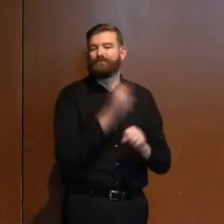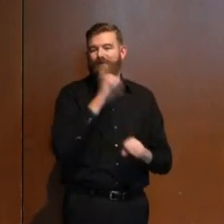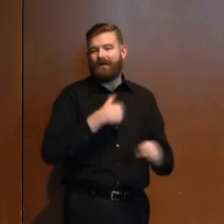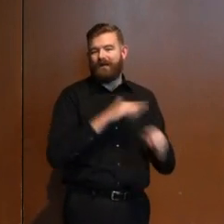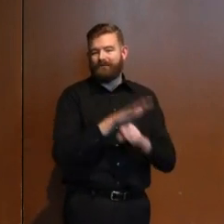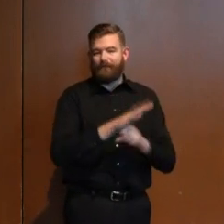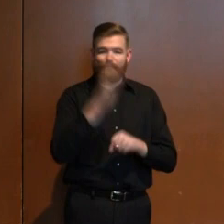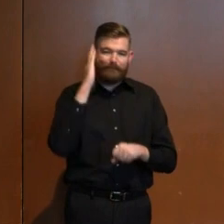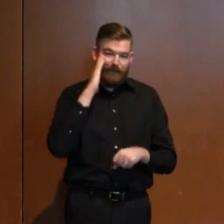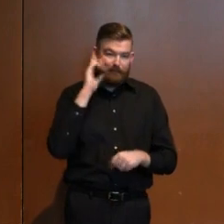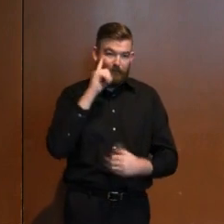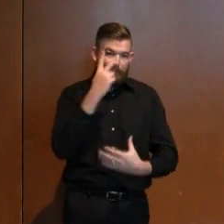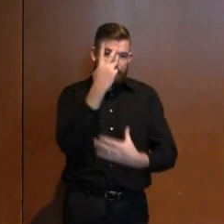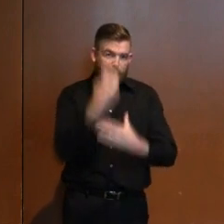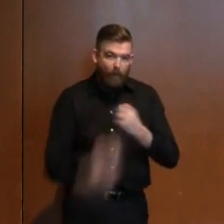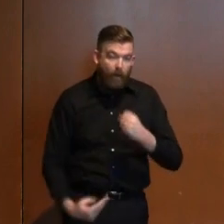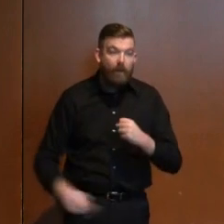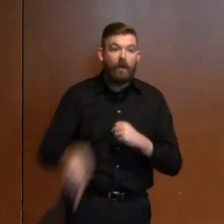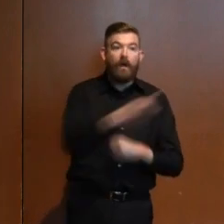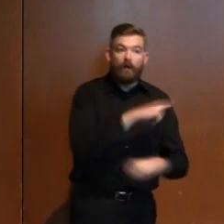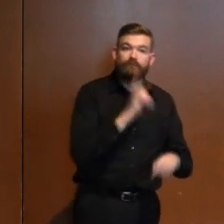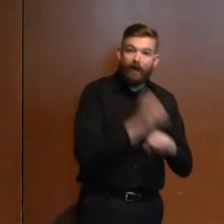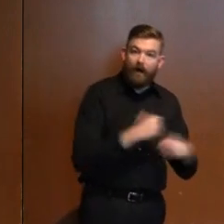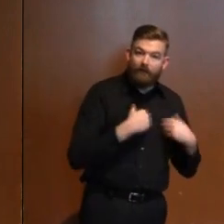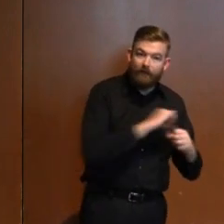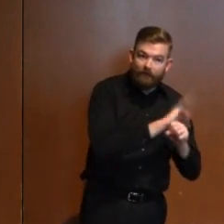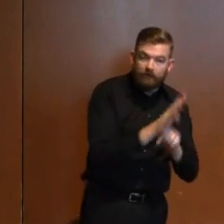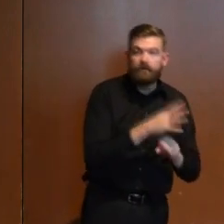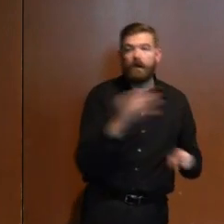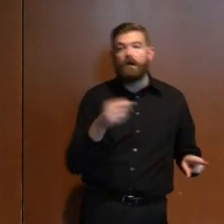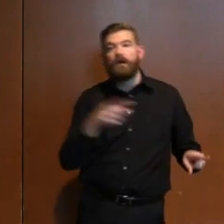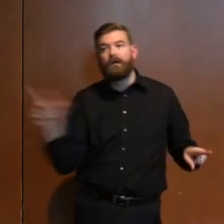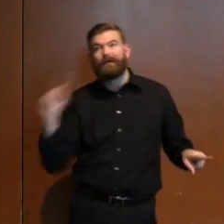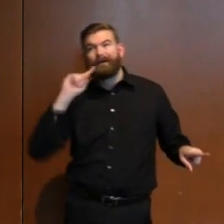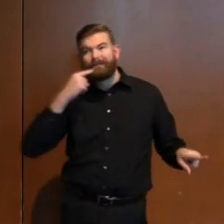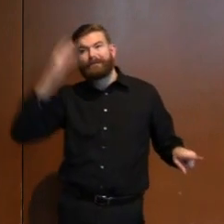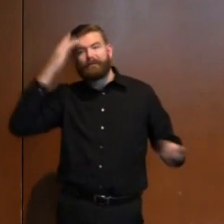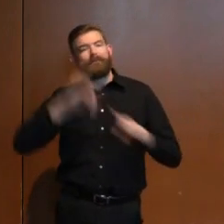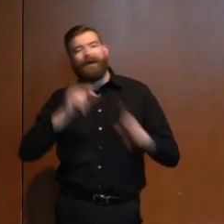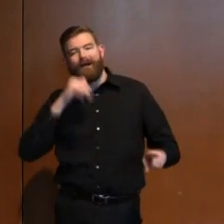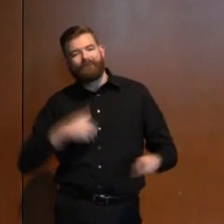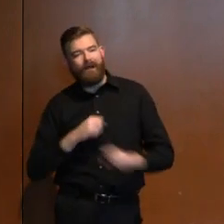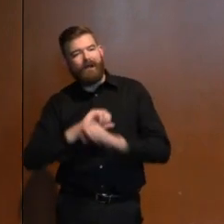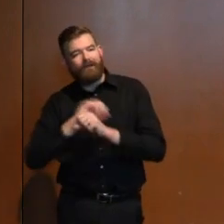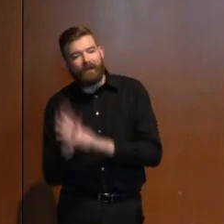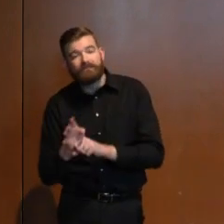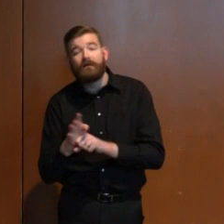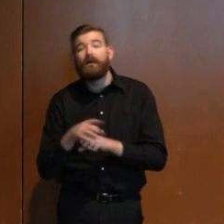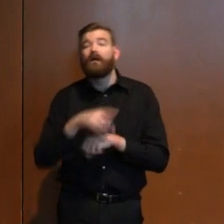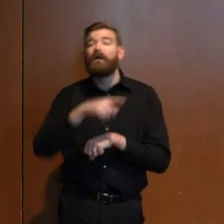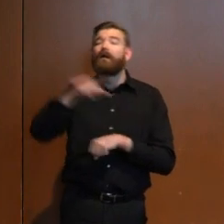CRITICAL CARE . WE WANT TO KEEP THE CRITICAL CARE NURSES ALL ON ONE CAMPUS BECAUSE WE DO EXPECT CRITICAL CARE TO INCREASE